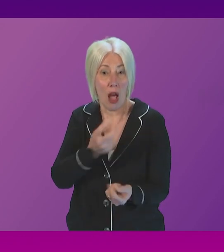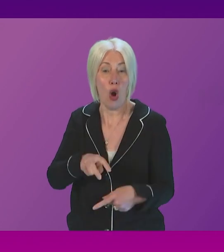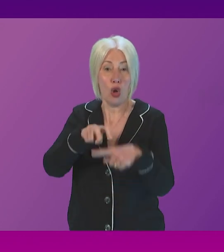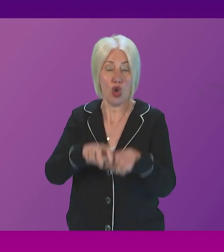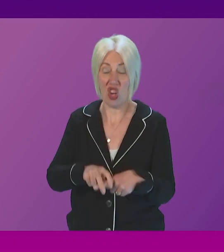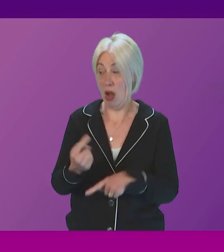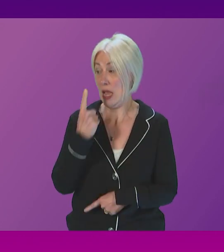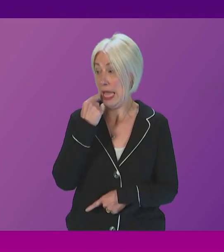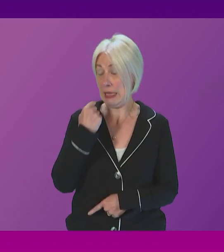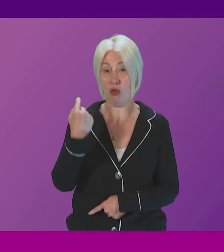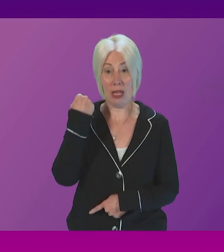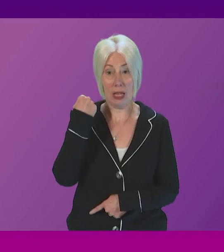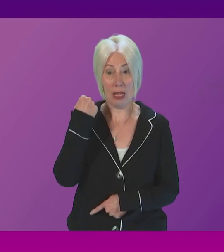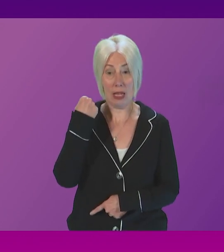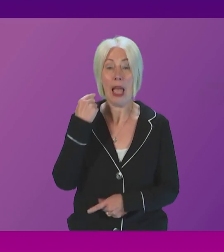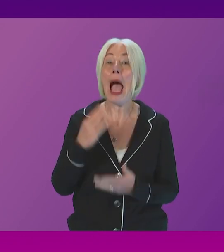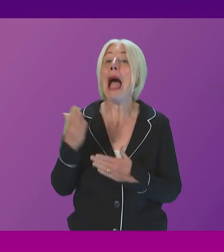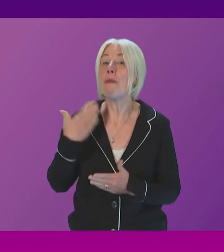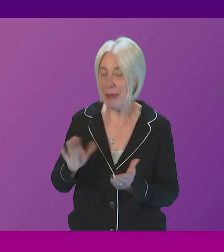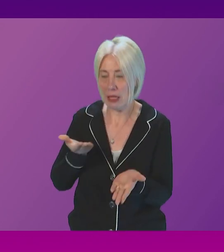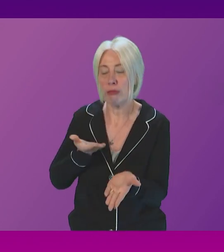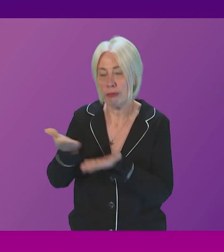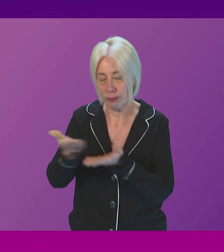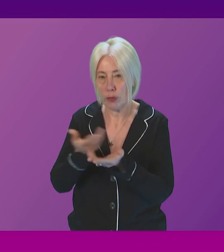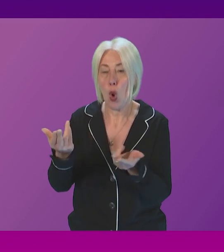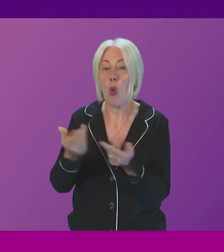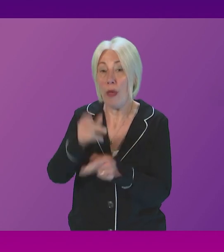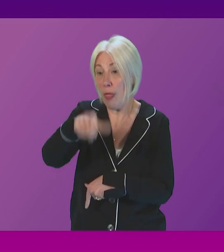been referred to has had discussions with the members who were involved.